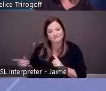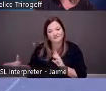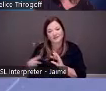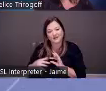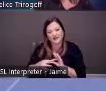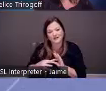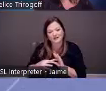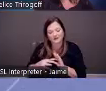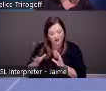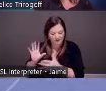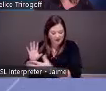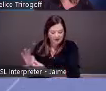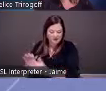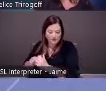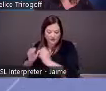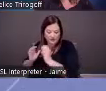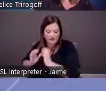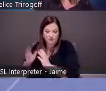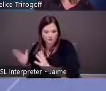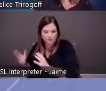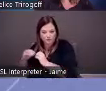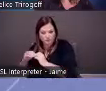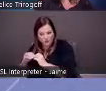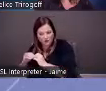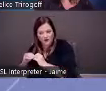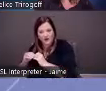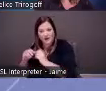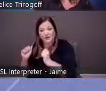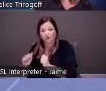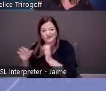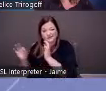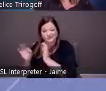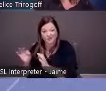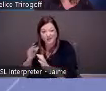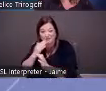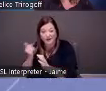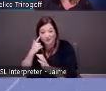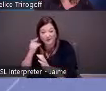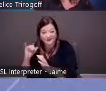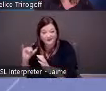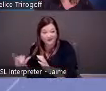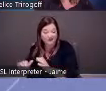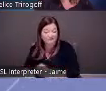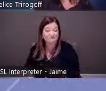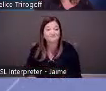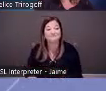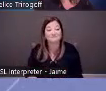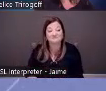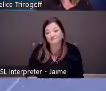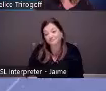more and were able to explain this research better because of it. Thanks, Will.